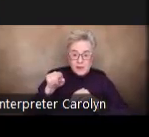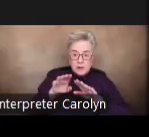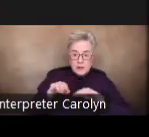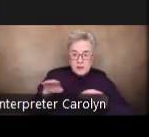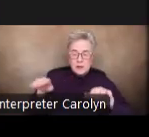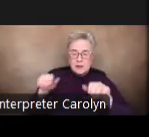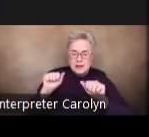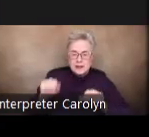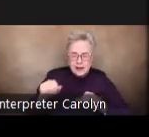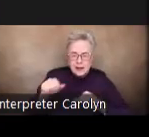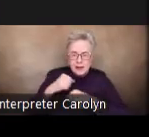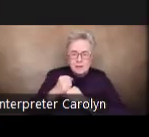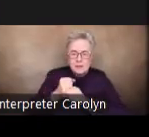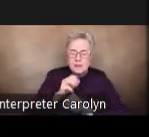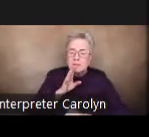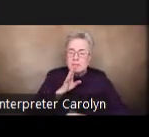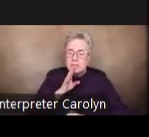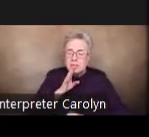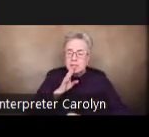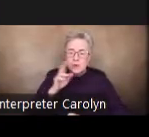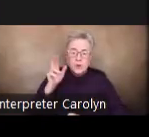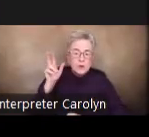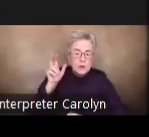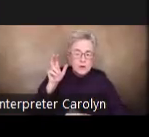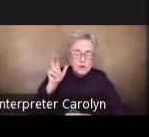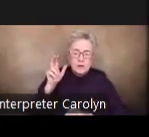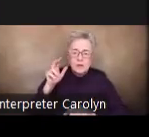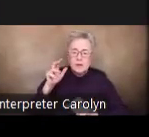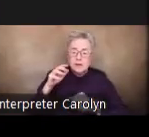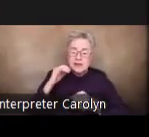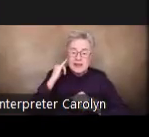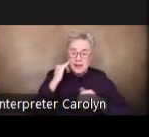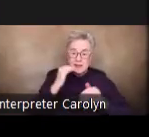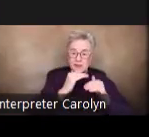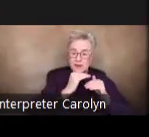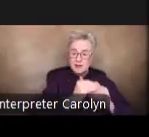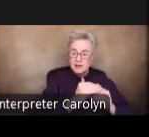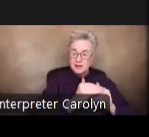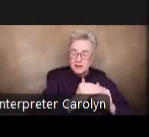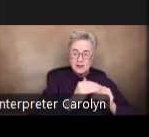So if the inventory is limited, expressive vocabulary, spoken or